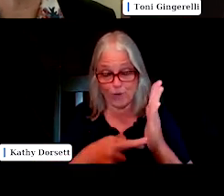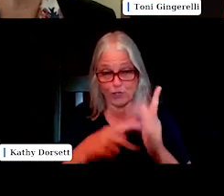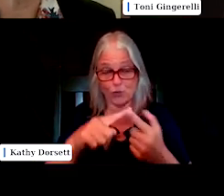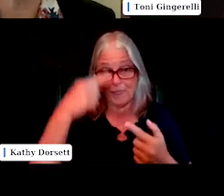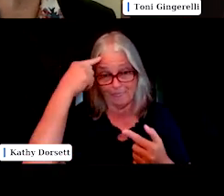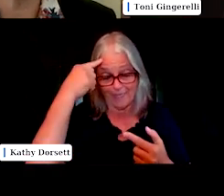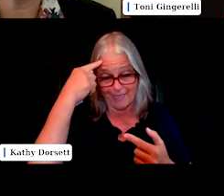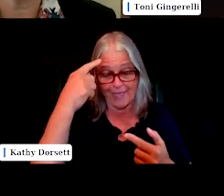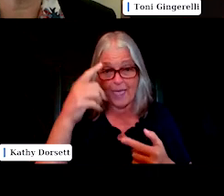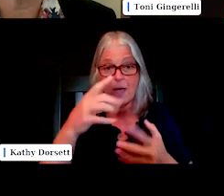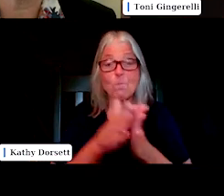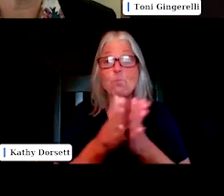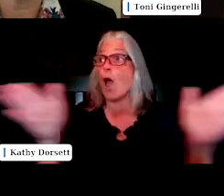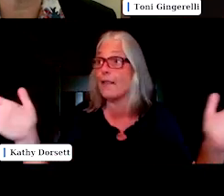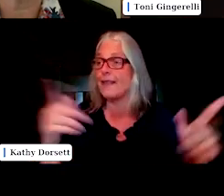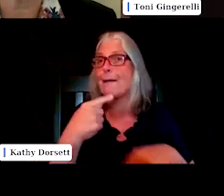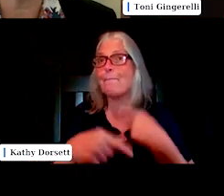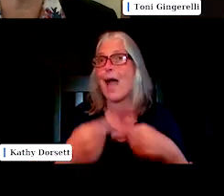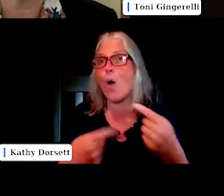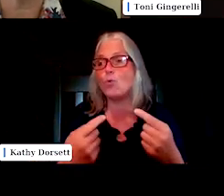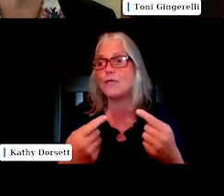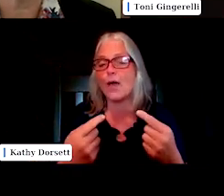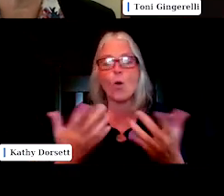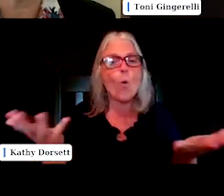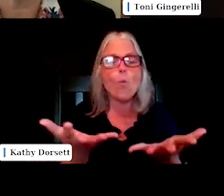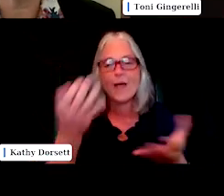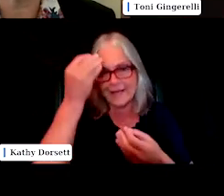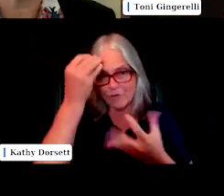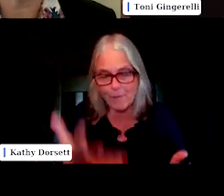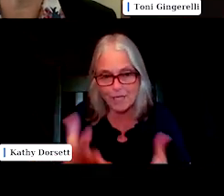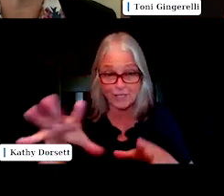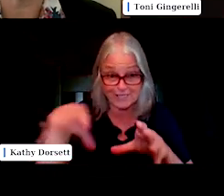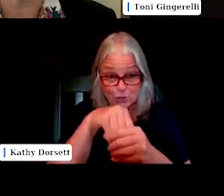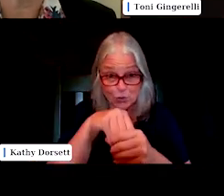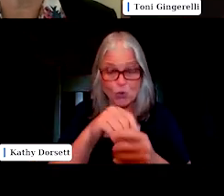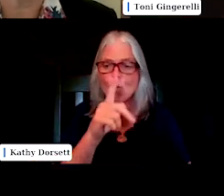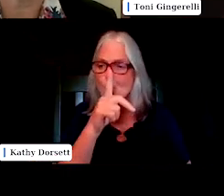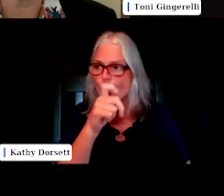Broadly about what information gets included? Who is.